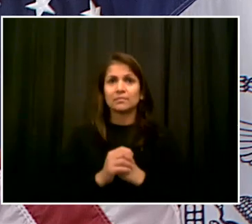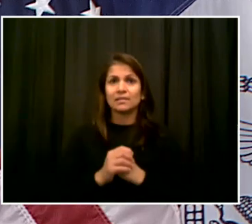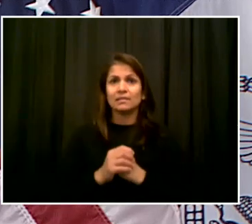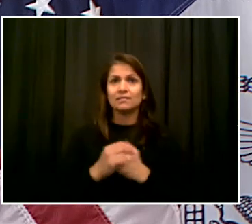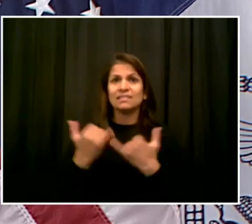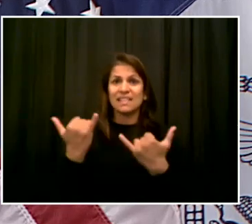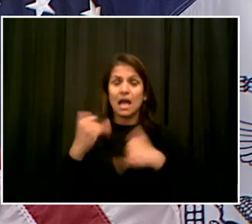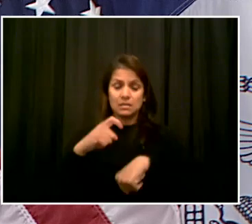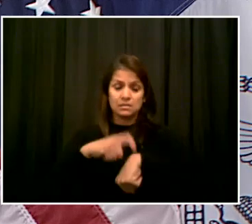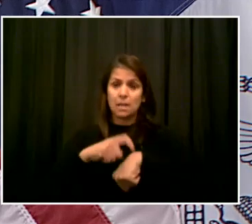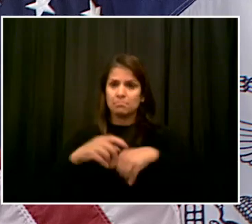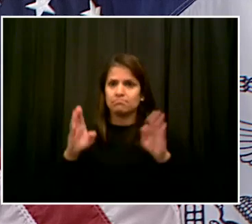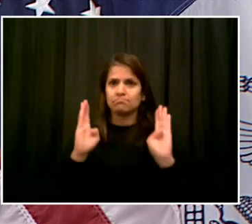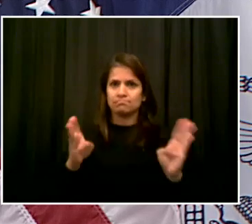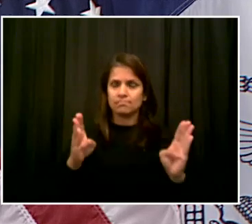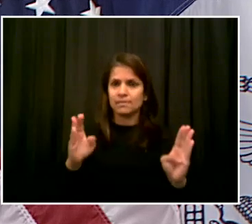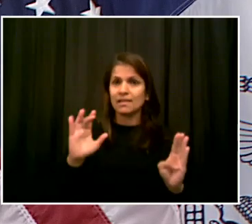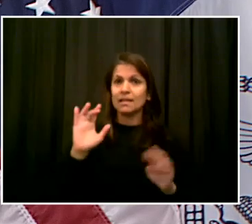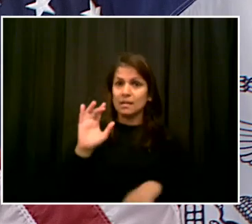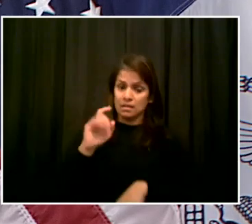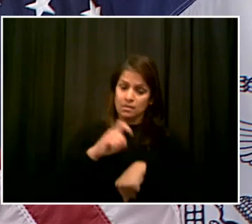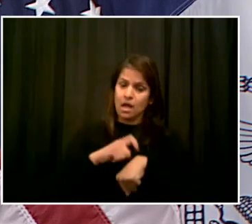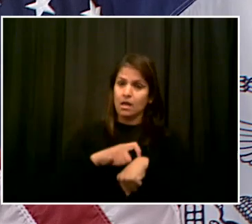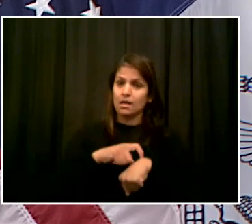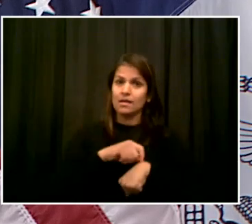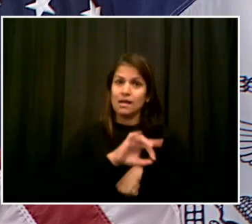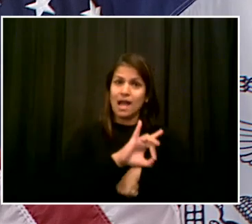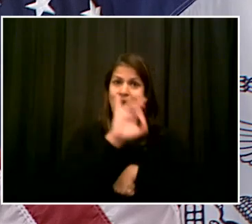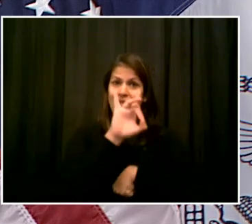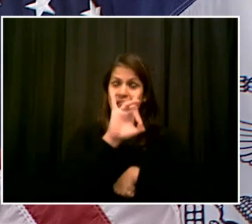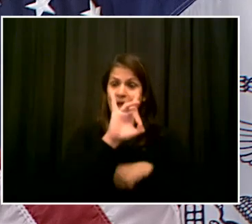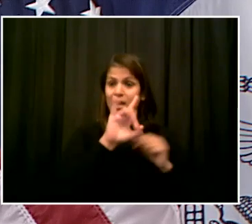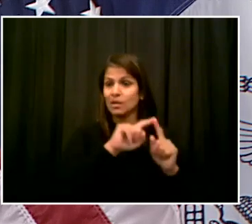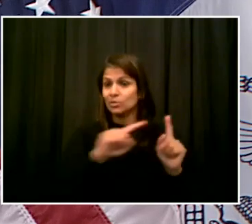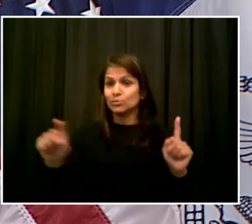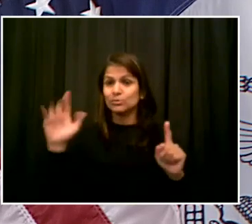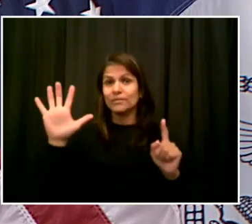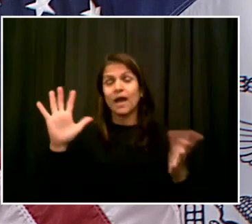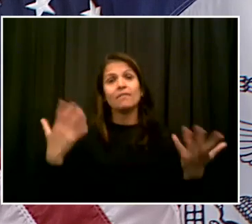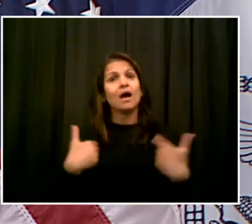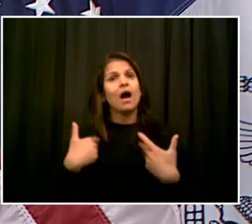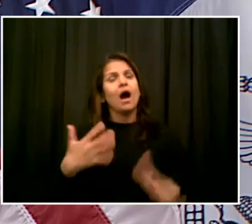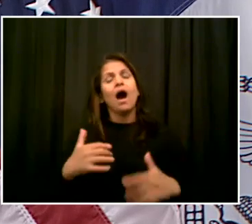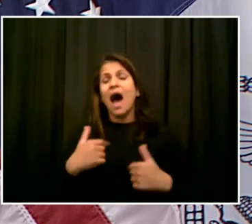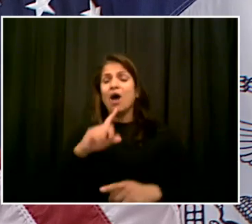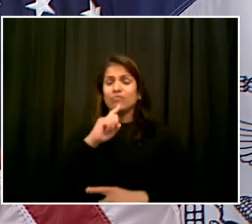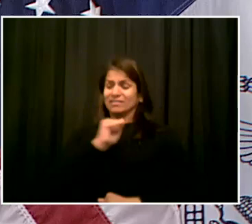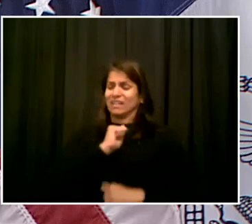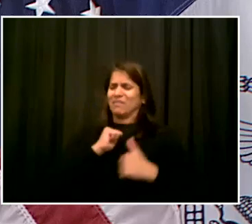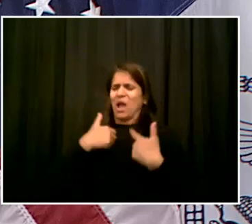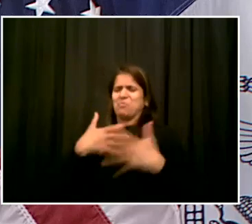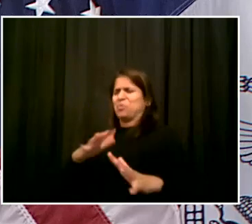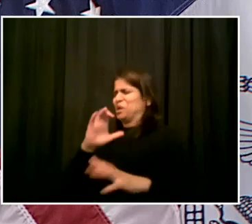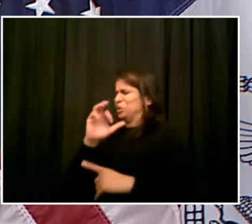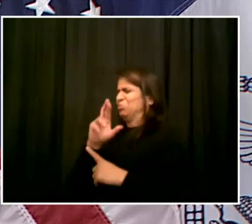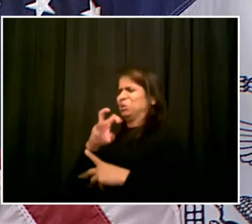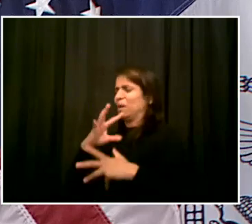DN'OT THINK NAY OF US WERE ENTHUSIASTIC. THE COMMISSIR